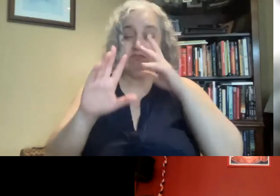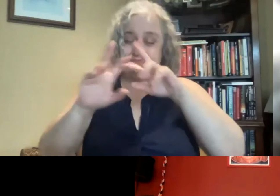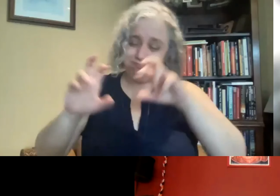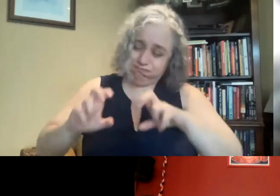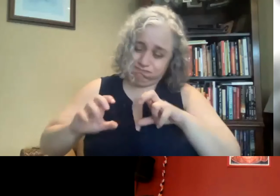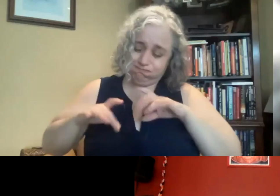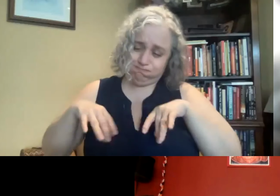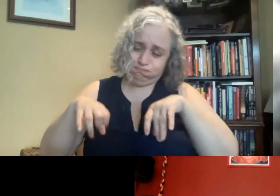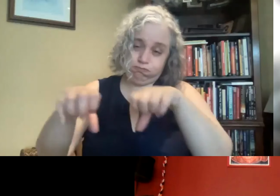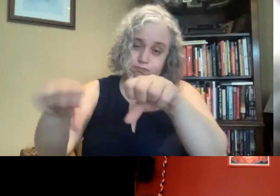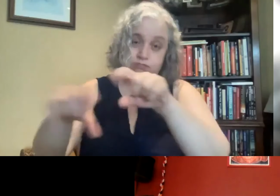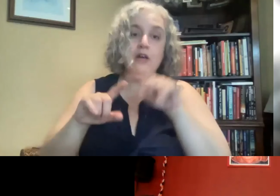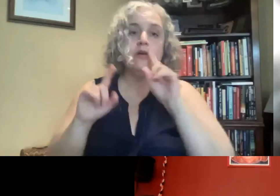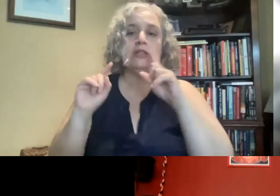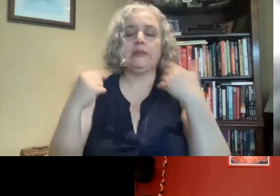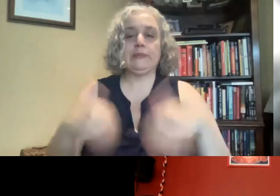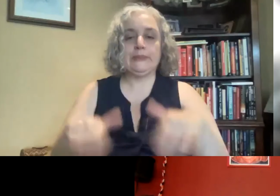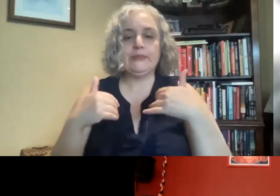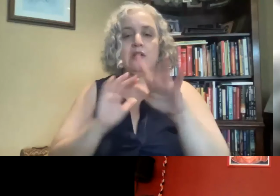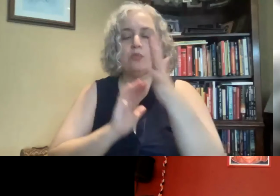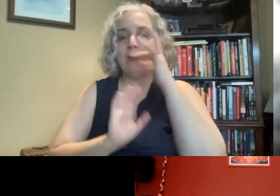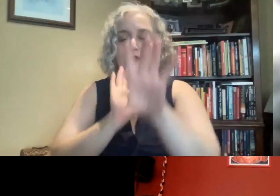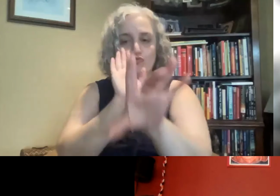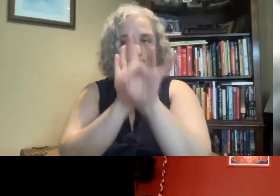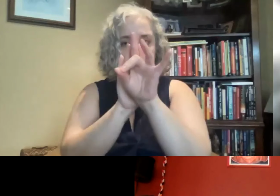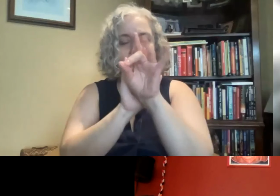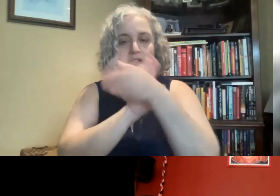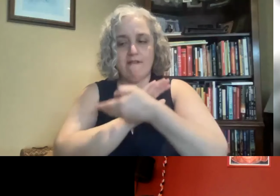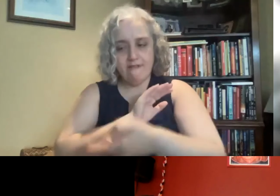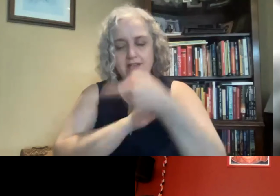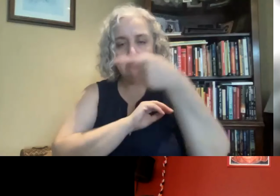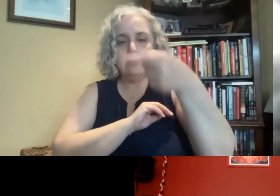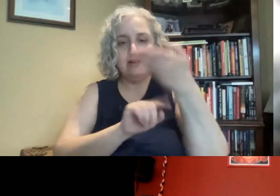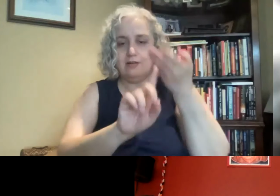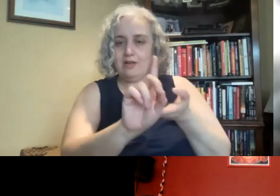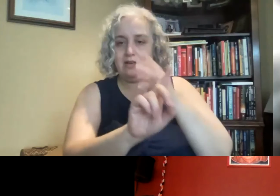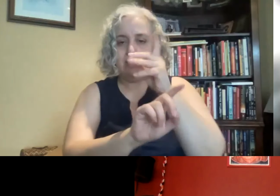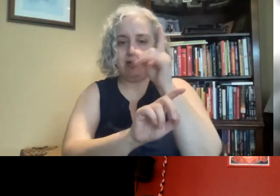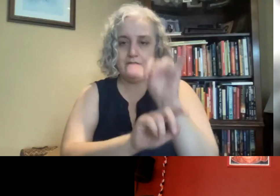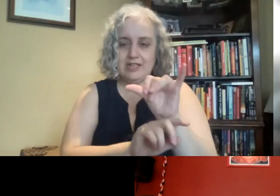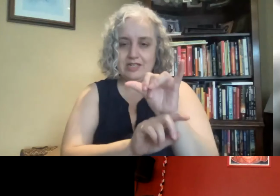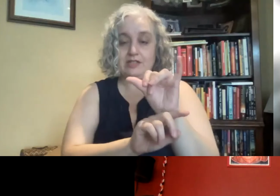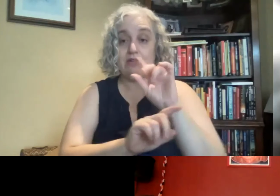which is why we chose her as our guest on our one-year anniversary of